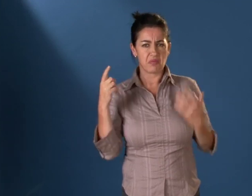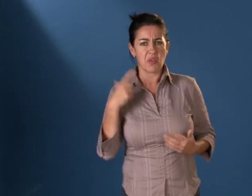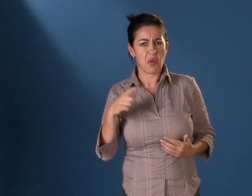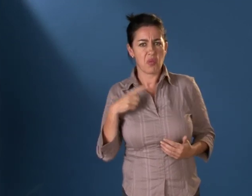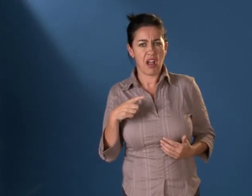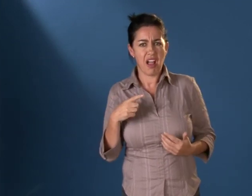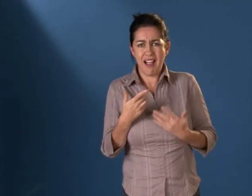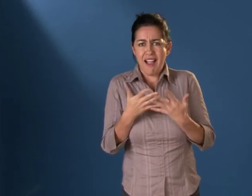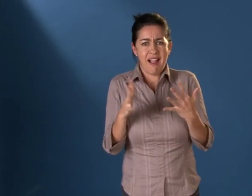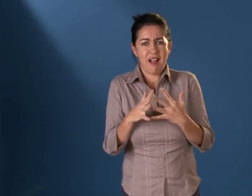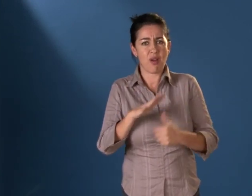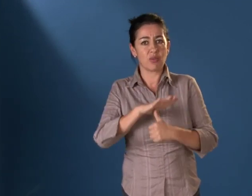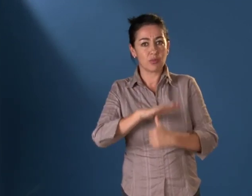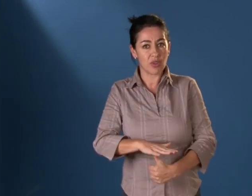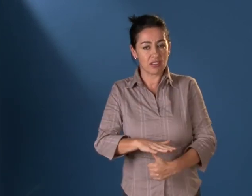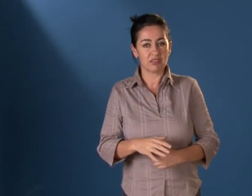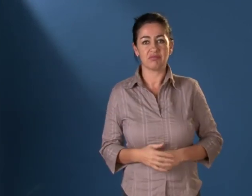Risk factors for depression in people who